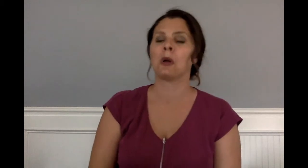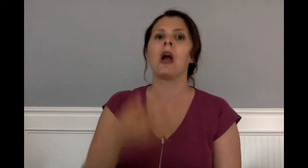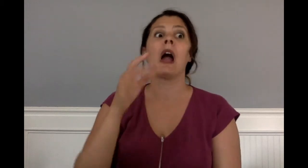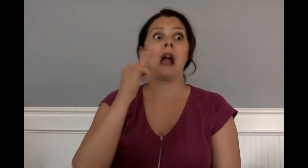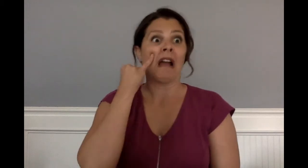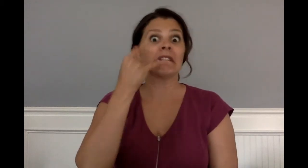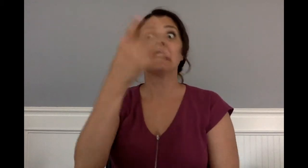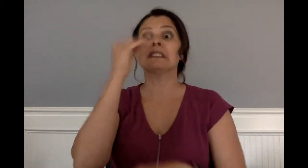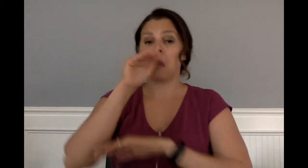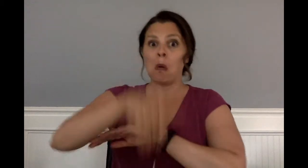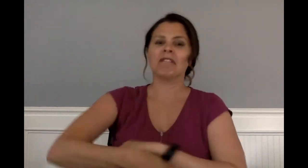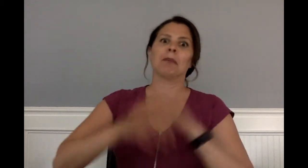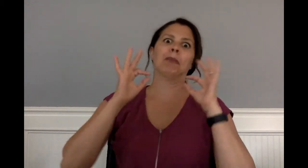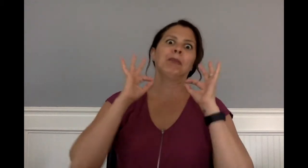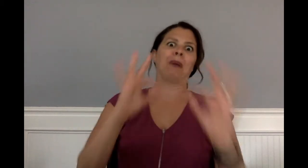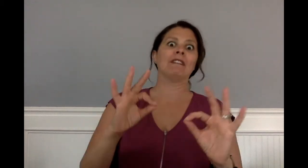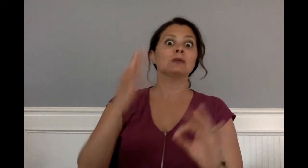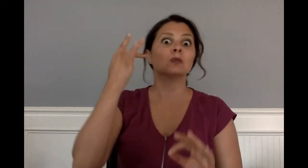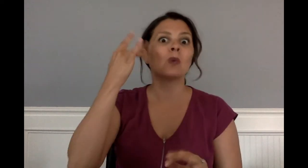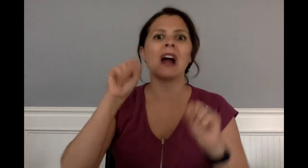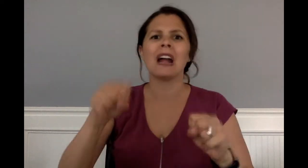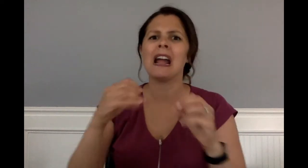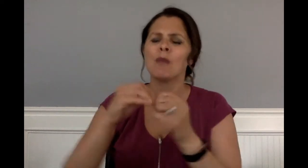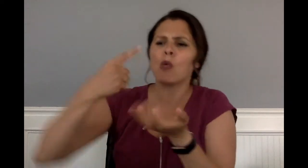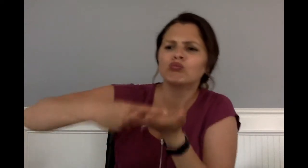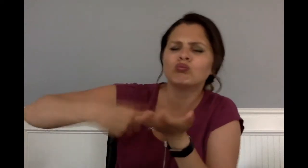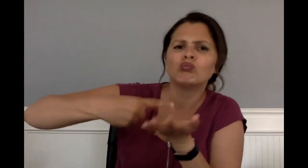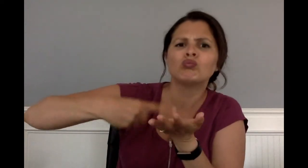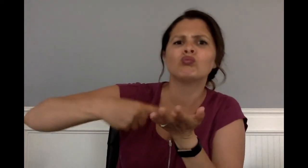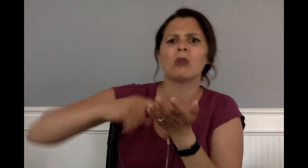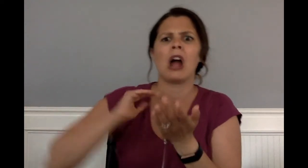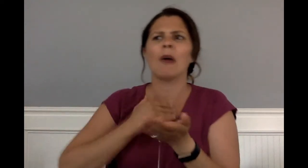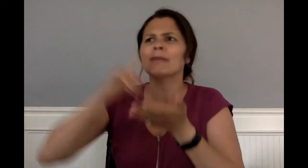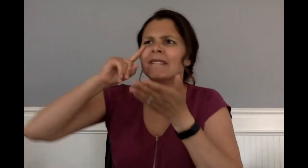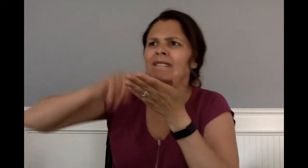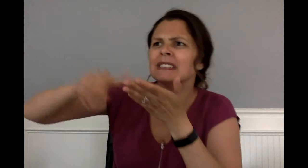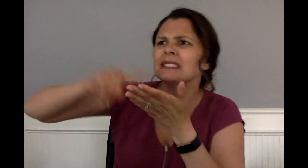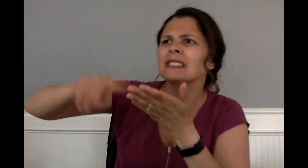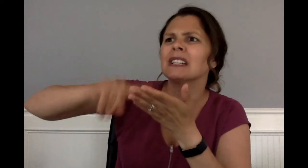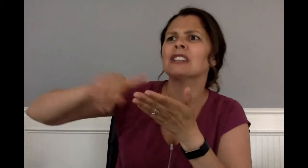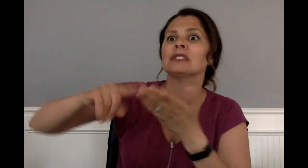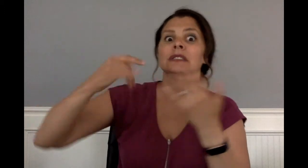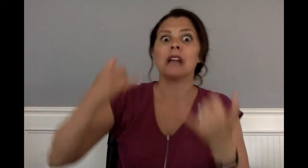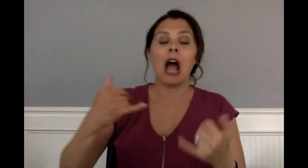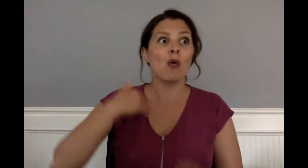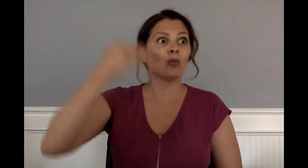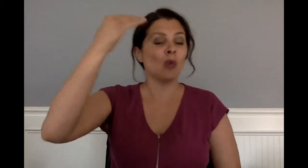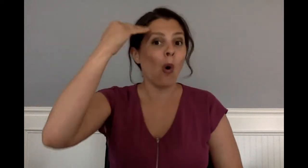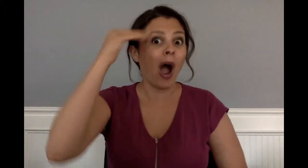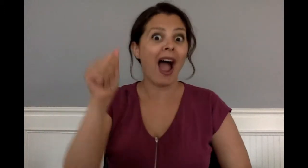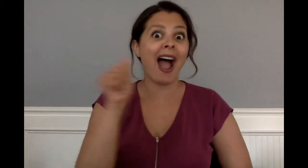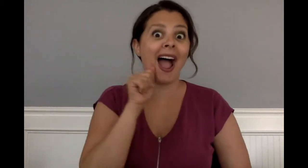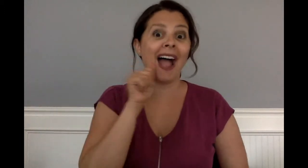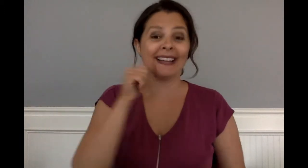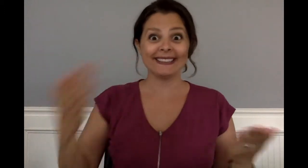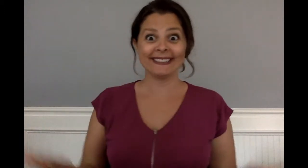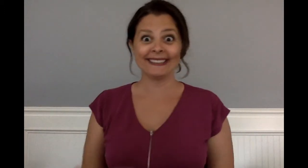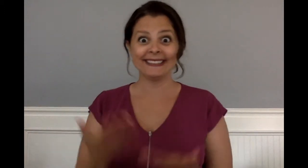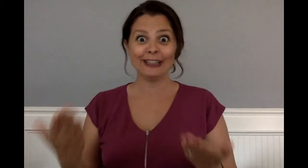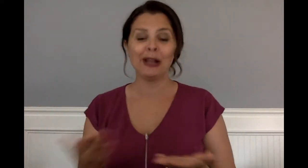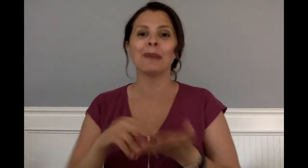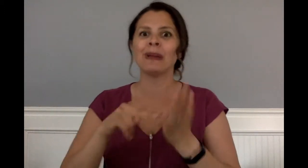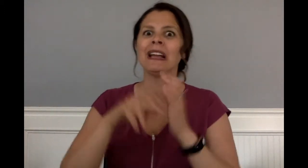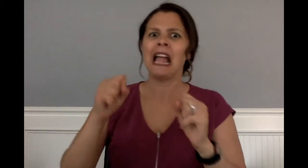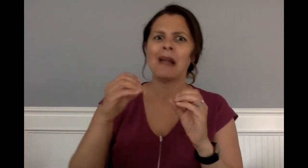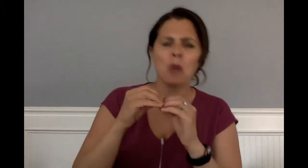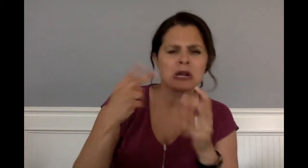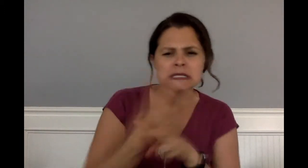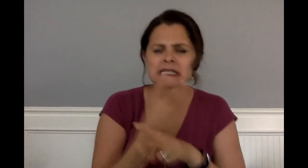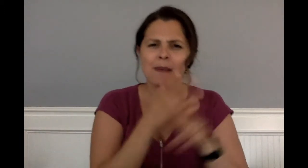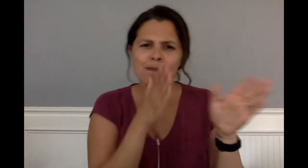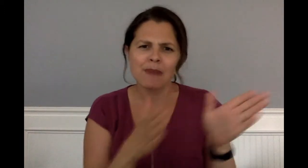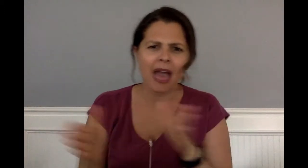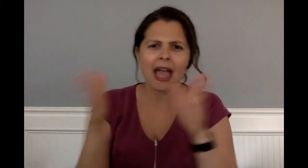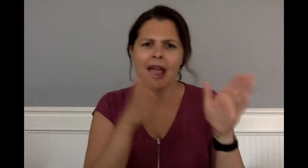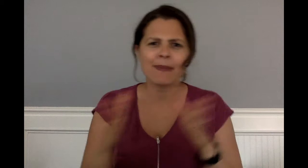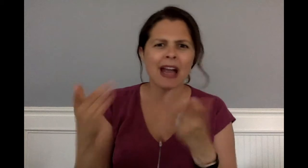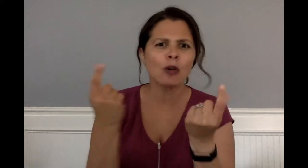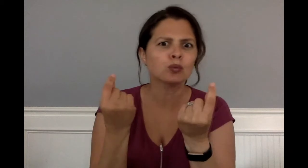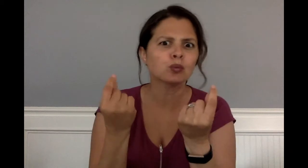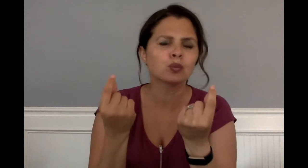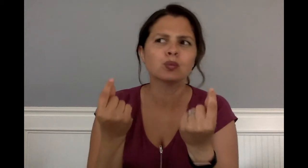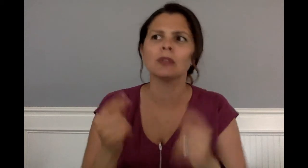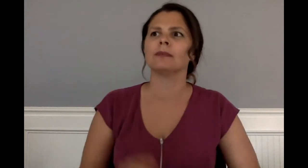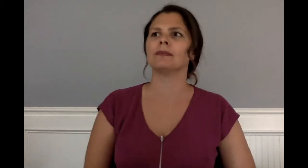That will give us more time to investigate now that we know Aggie came here!!!